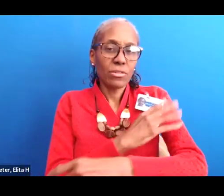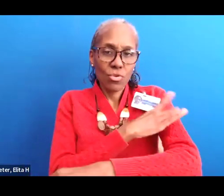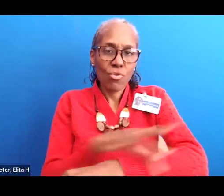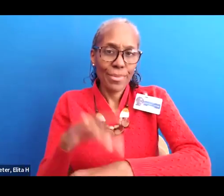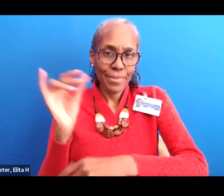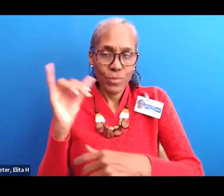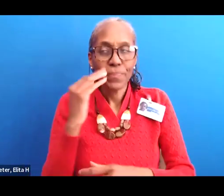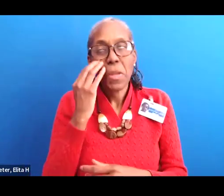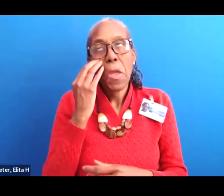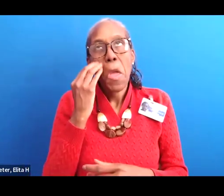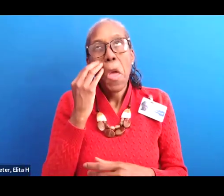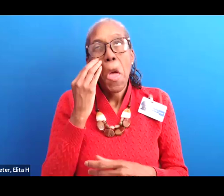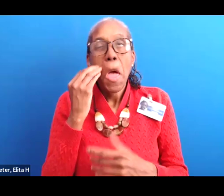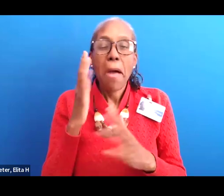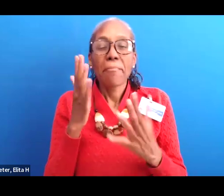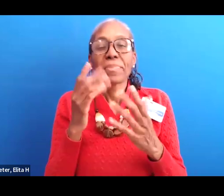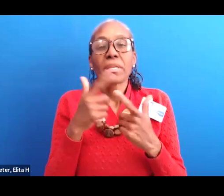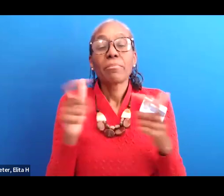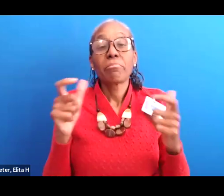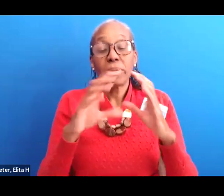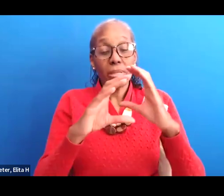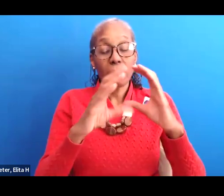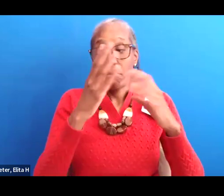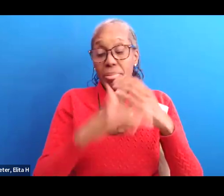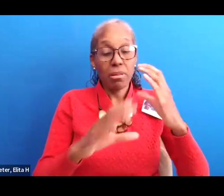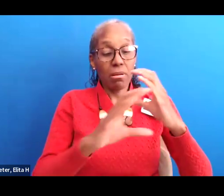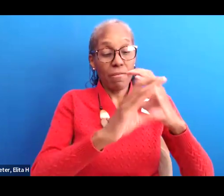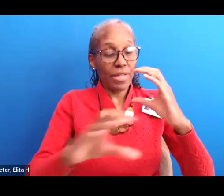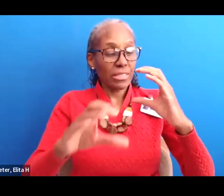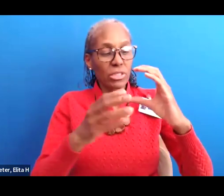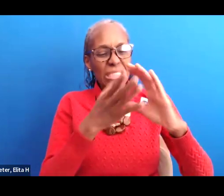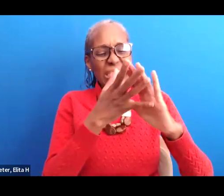well, in a big blood vessel. It is kind of a risky procedure.